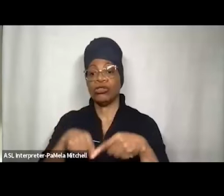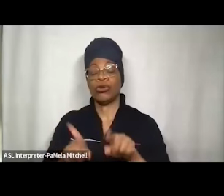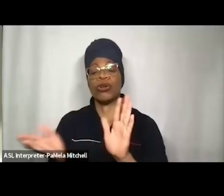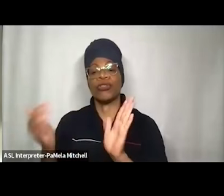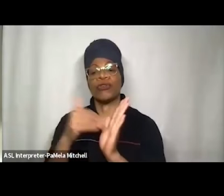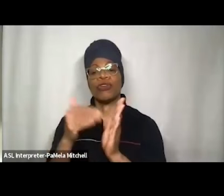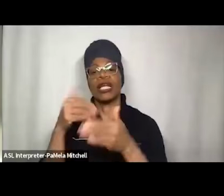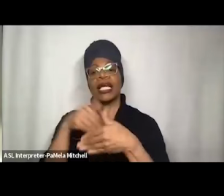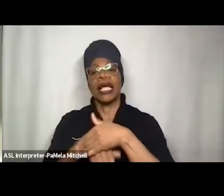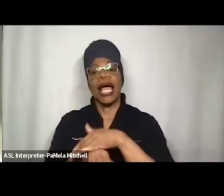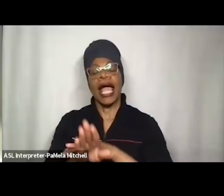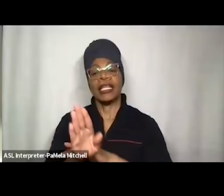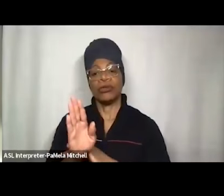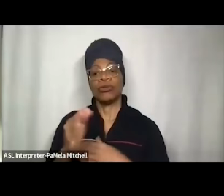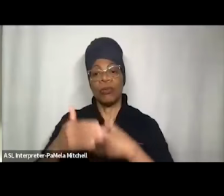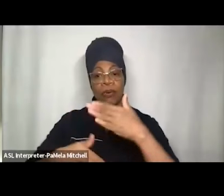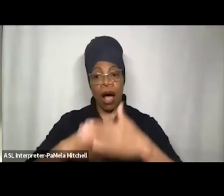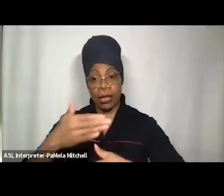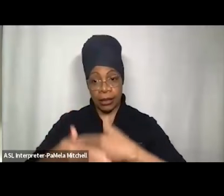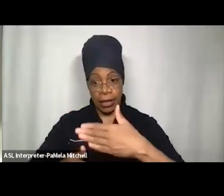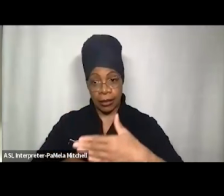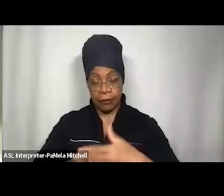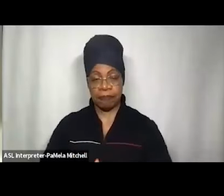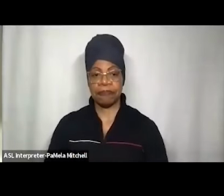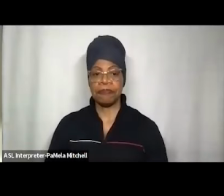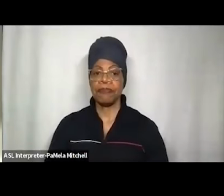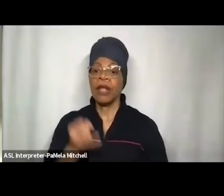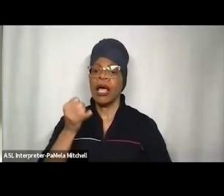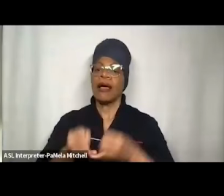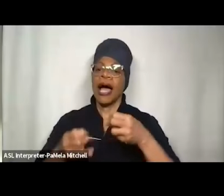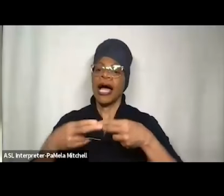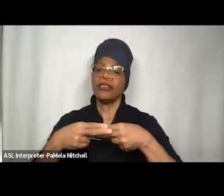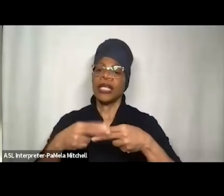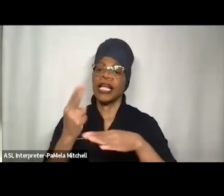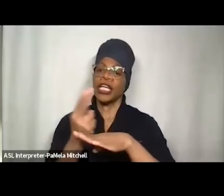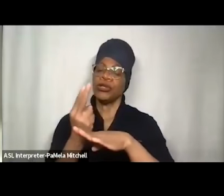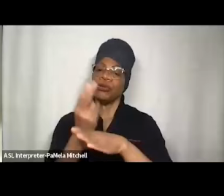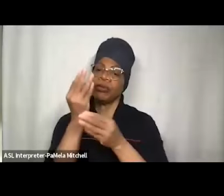Final slide that I have for you today to share is that in using this information about risk